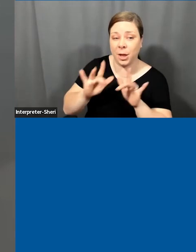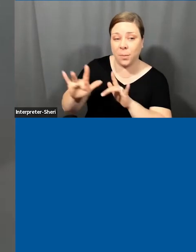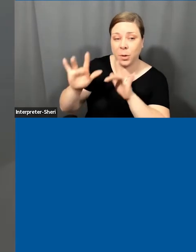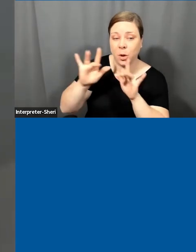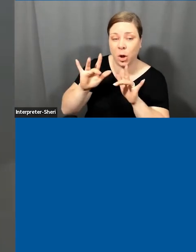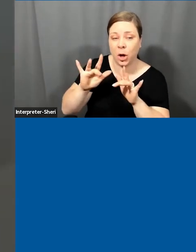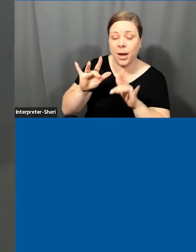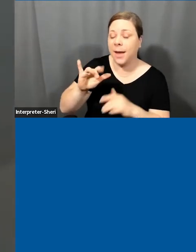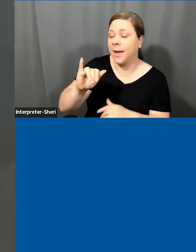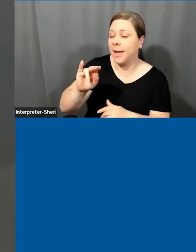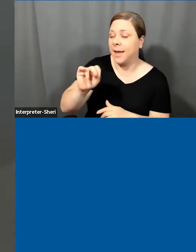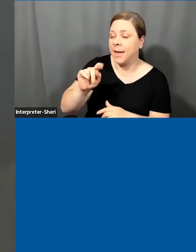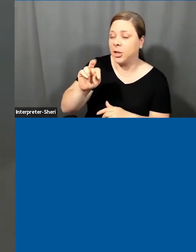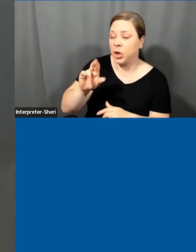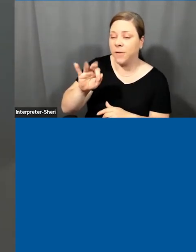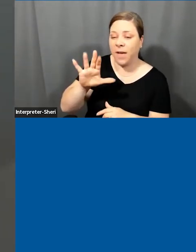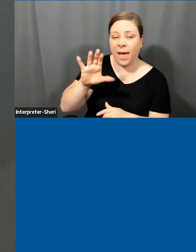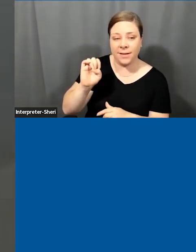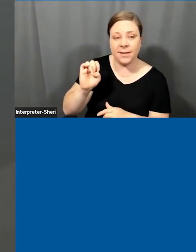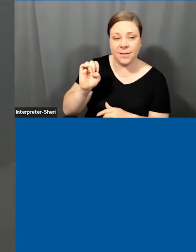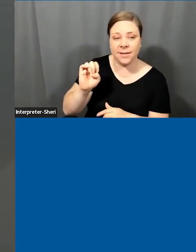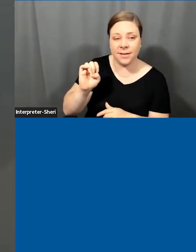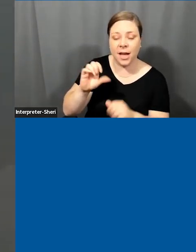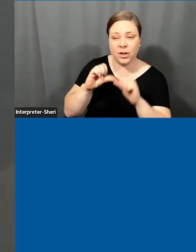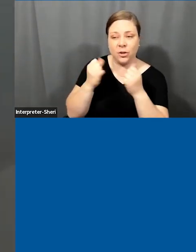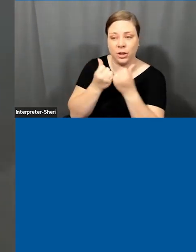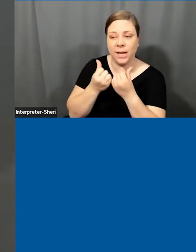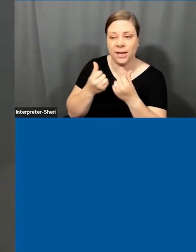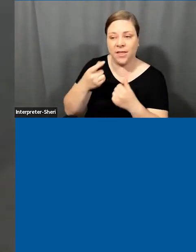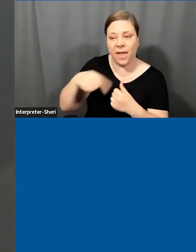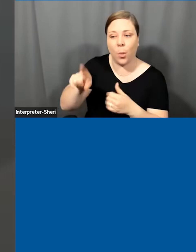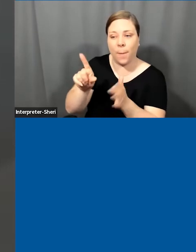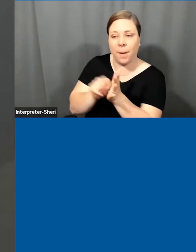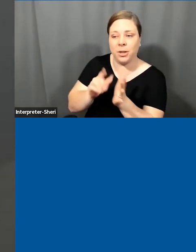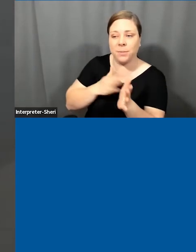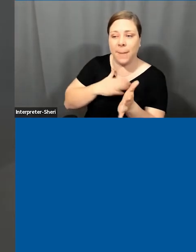So they are publishing the white paper. If you email me in about a month,